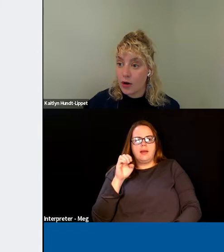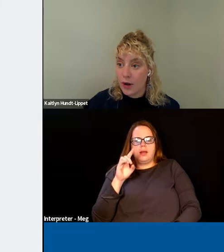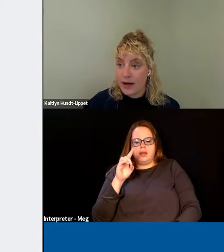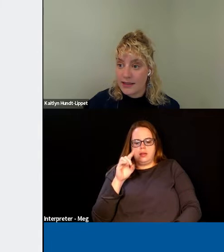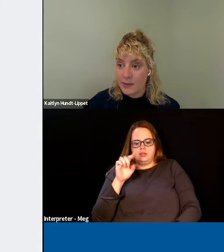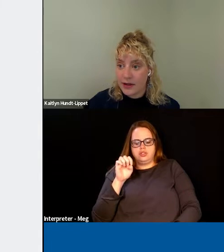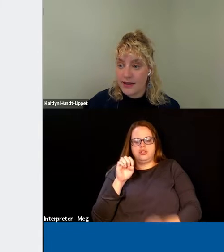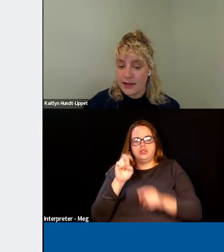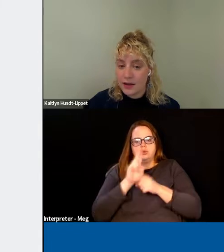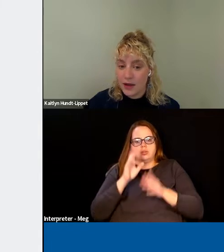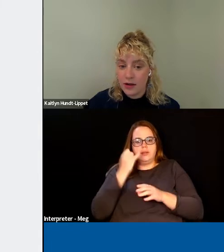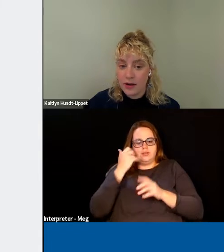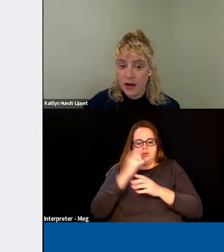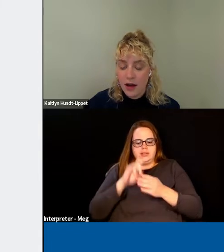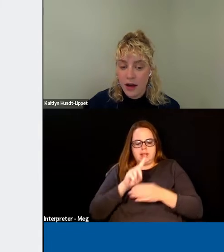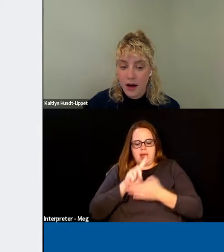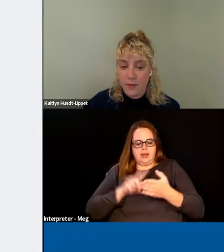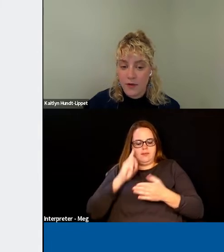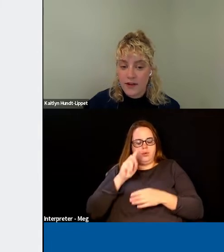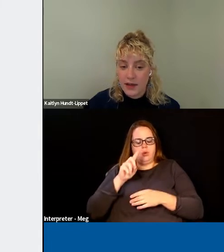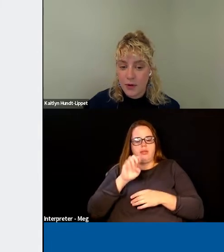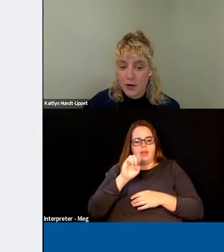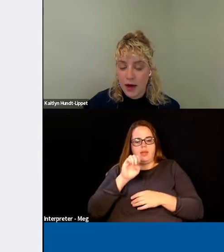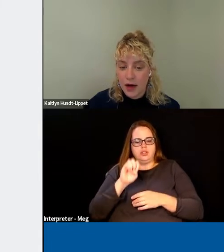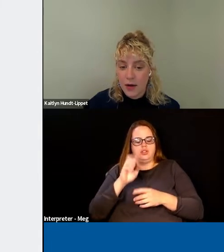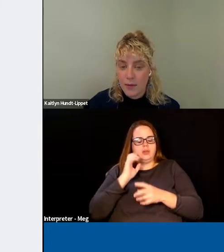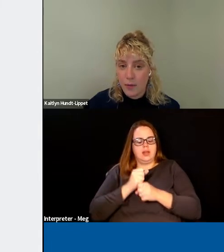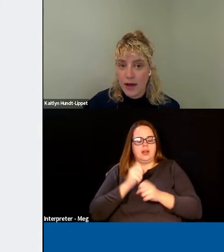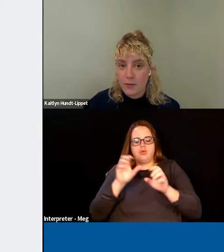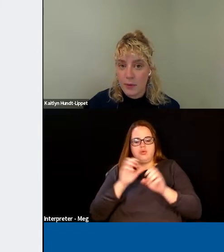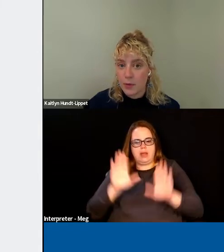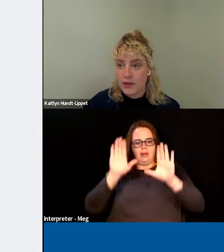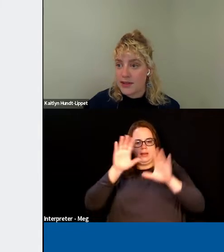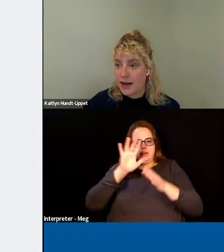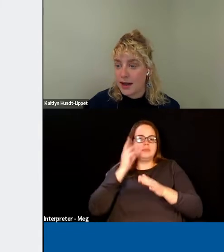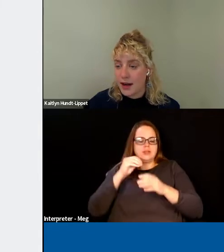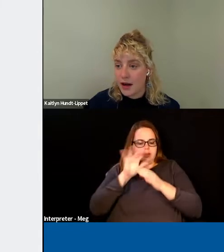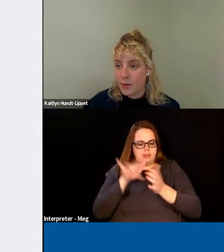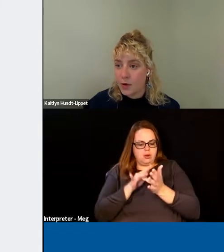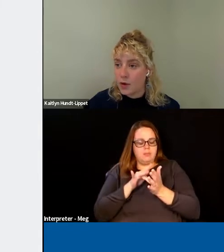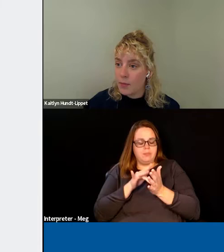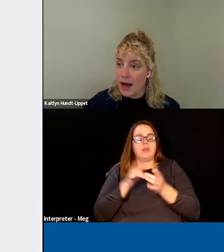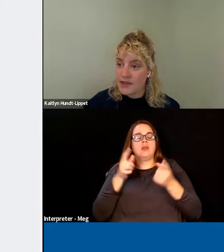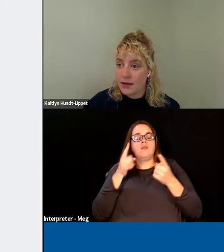you get a great experience in the middle. For example, when people were designing Google Maps,